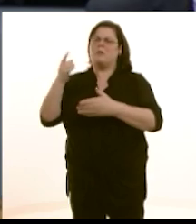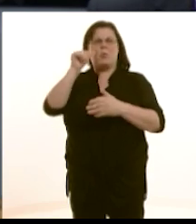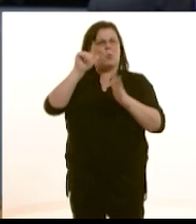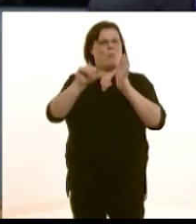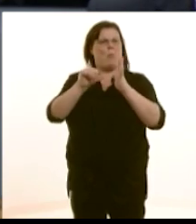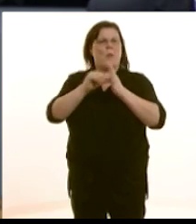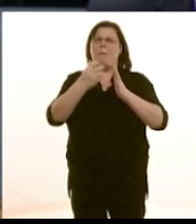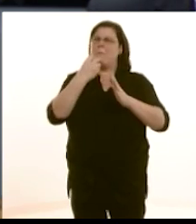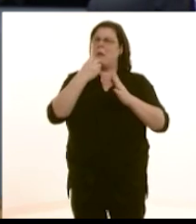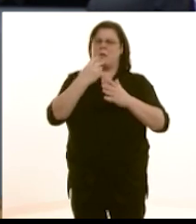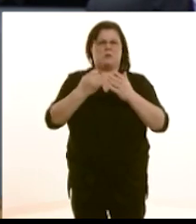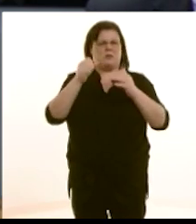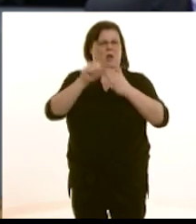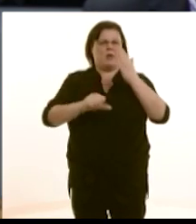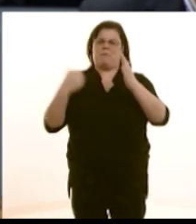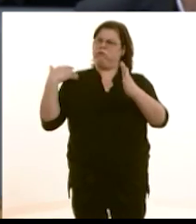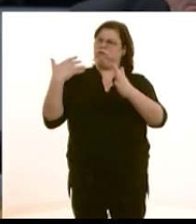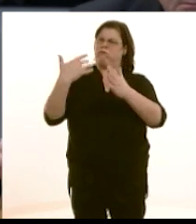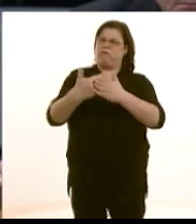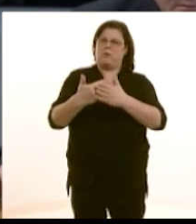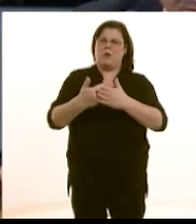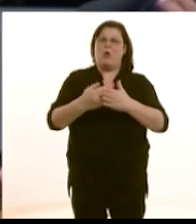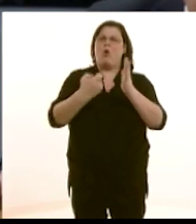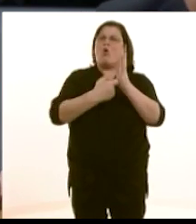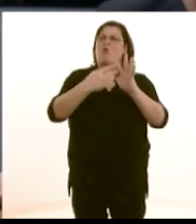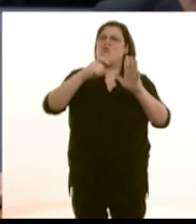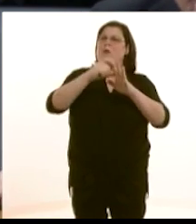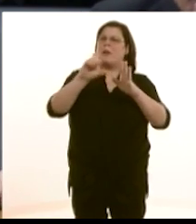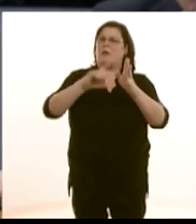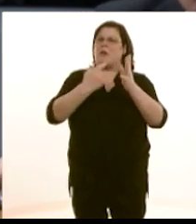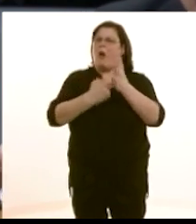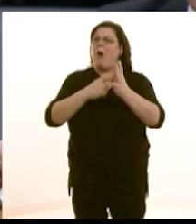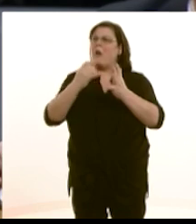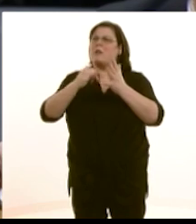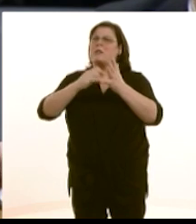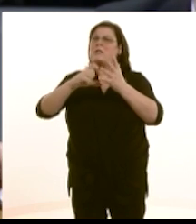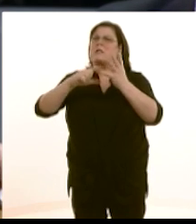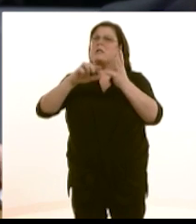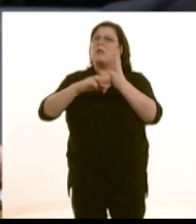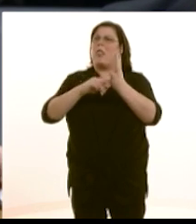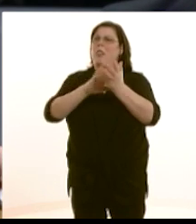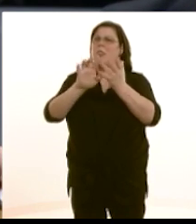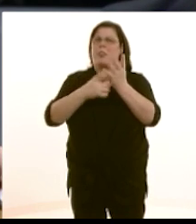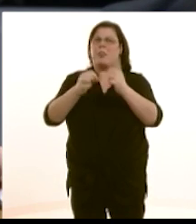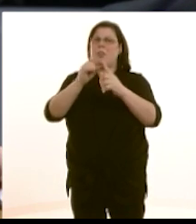very many months: Redcar and Scunthorpe were perhaps warning signals to us that our steelworkers